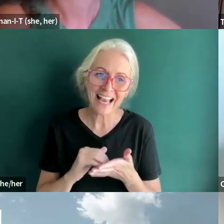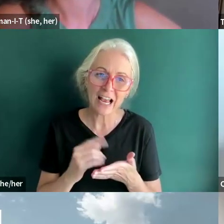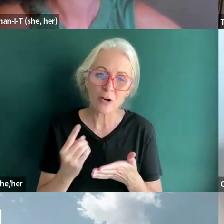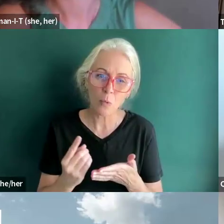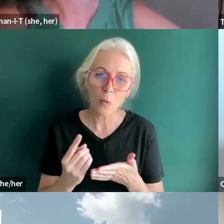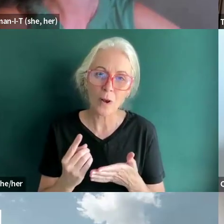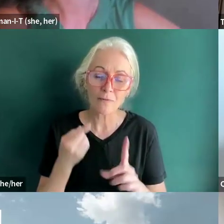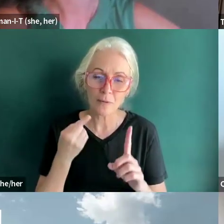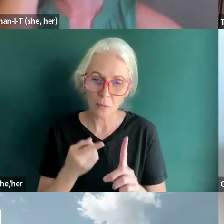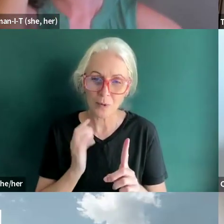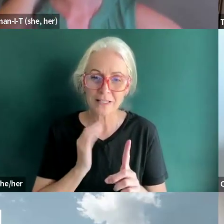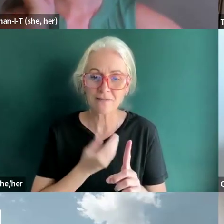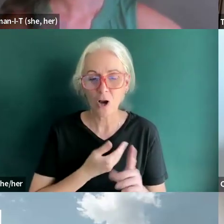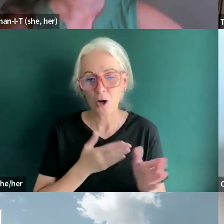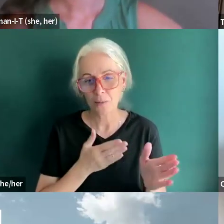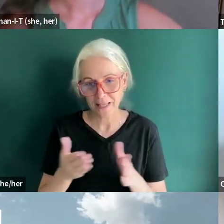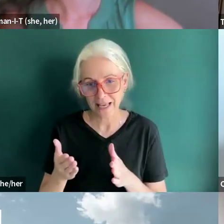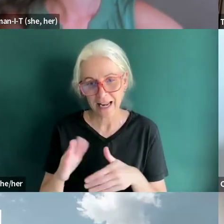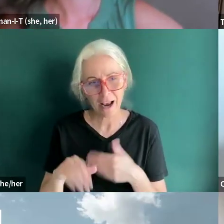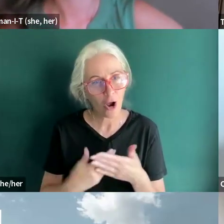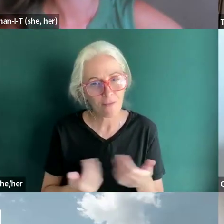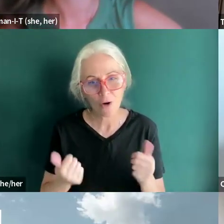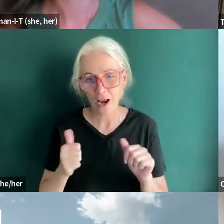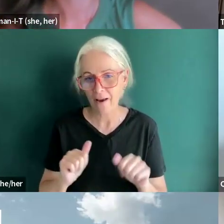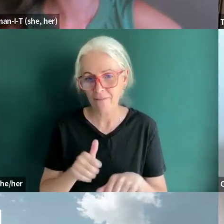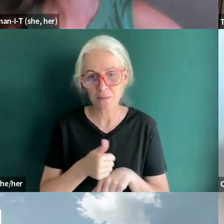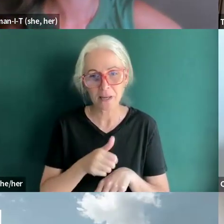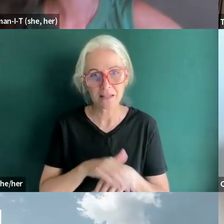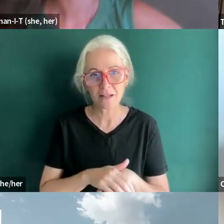of our Digital Equity Plan and all of our efforts, based on what folks have told us,